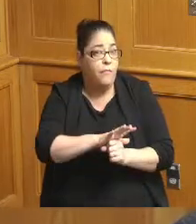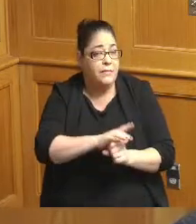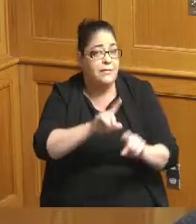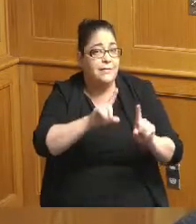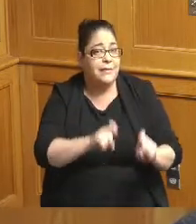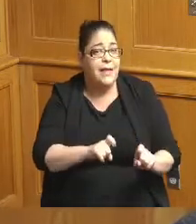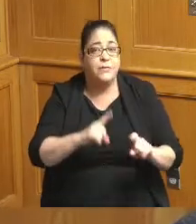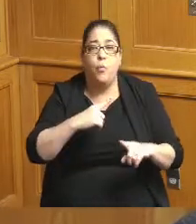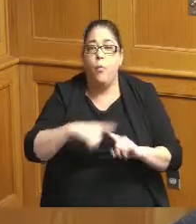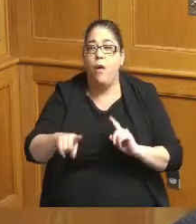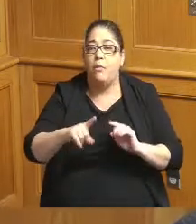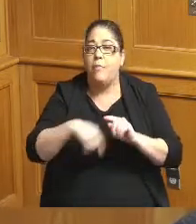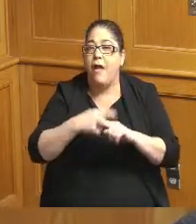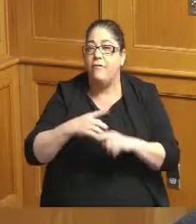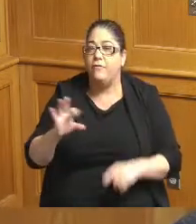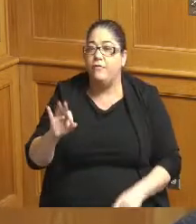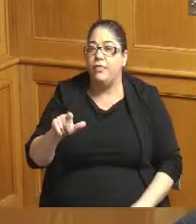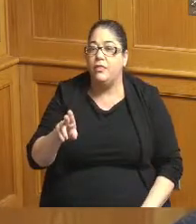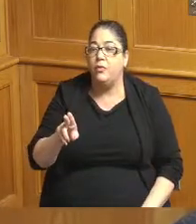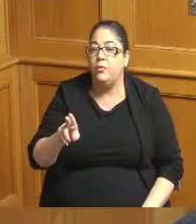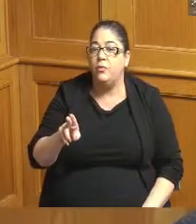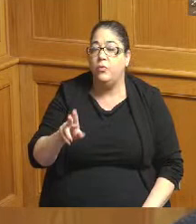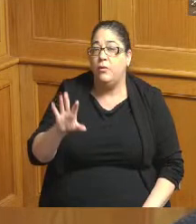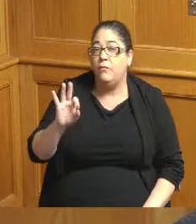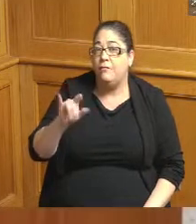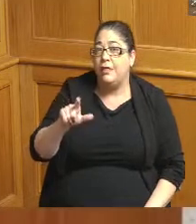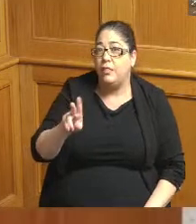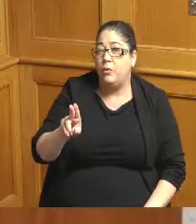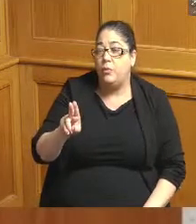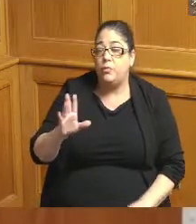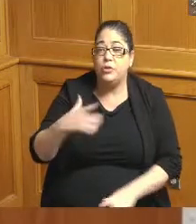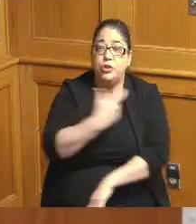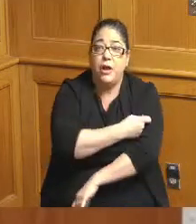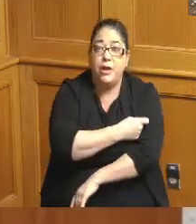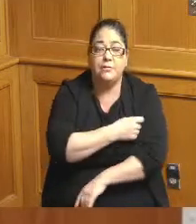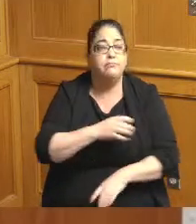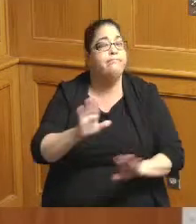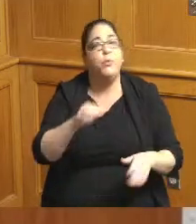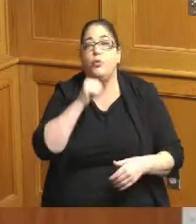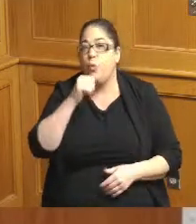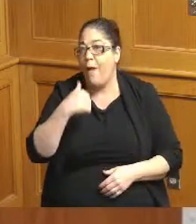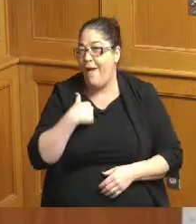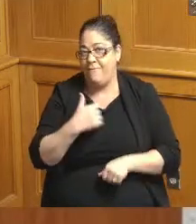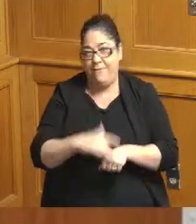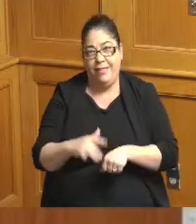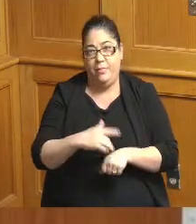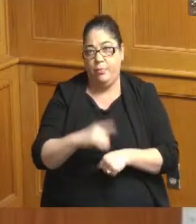about flu are they going to be providing any flu shots we do not have flu shots available and we